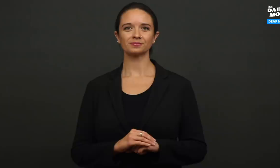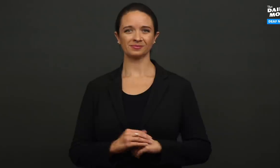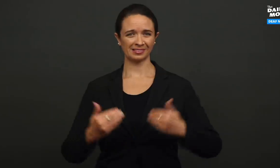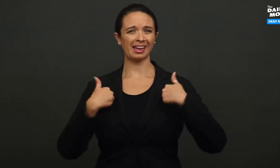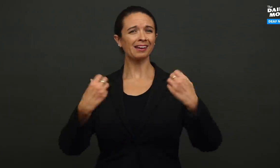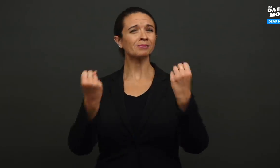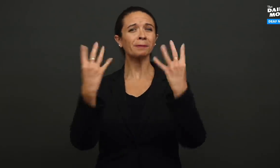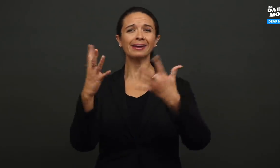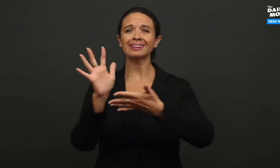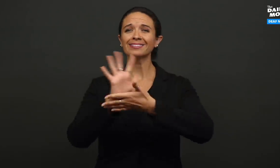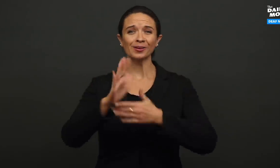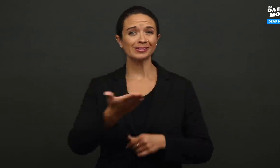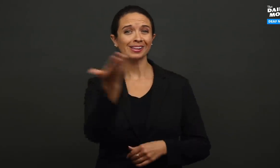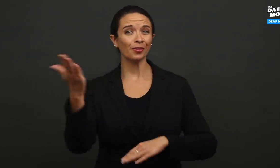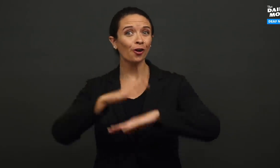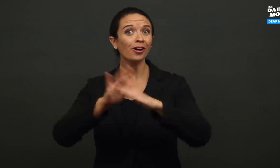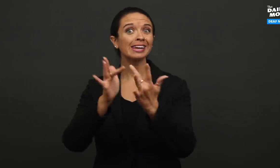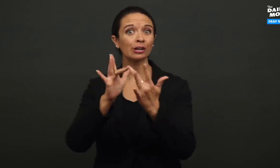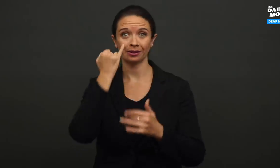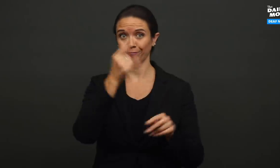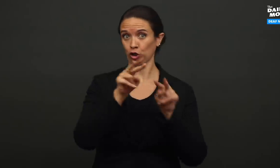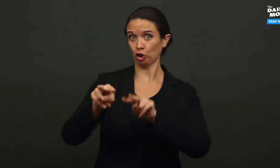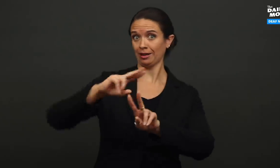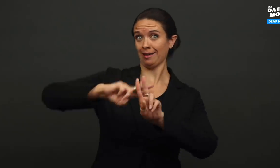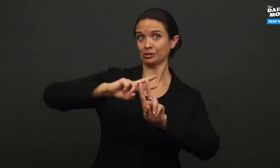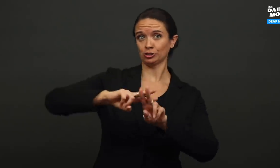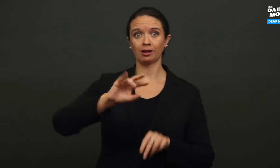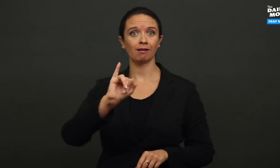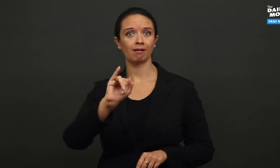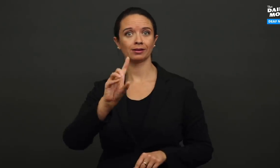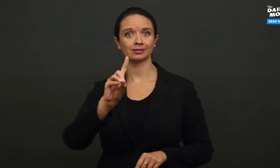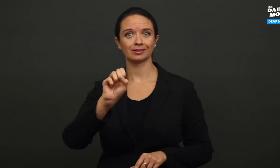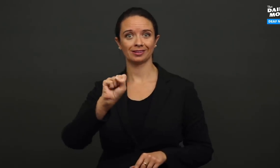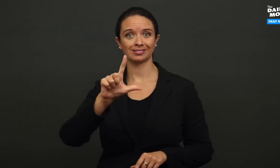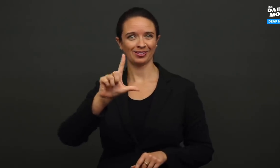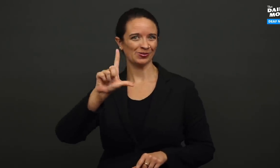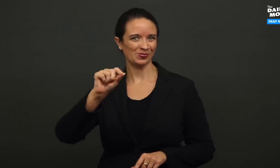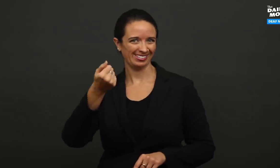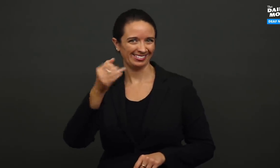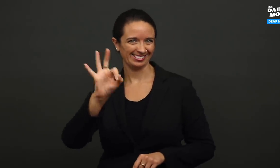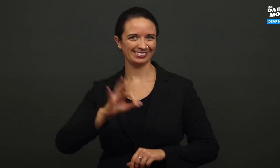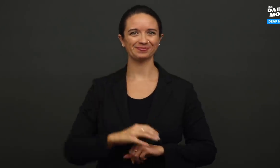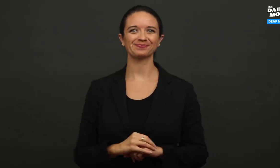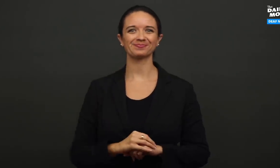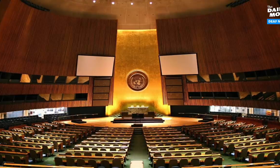There are many videos out there on the internet if you look up the hashtag #IDSL2019.